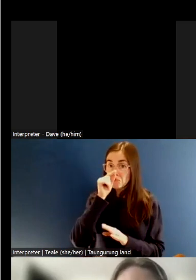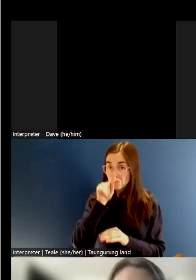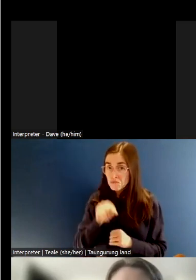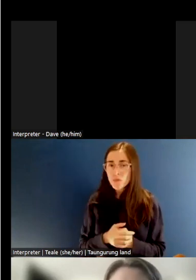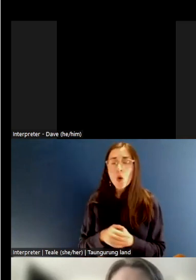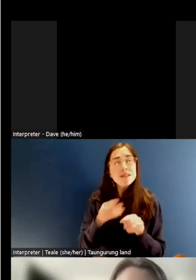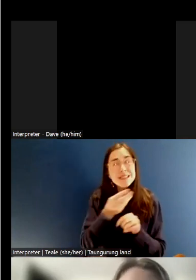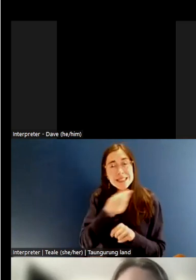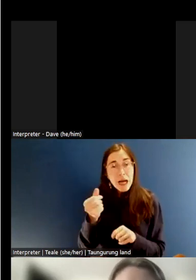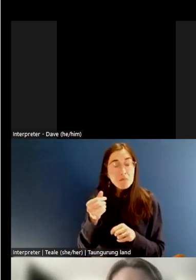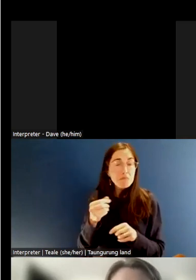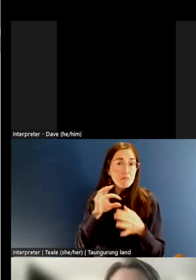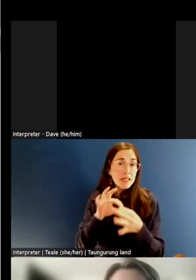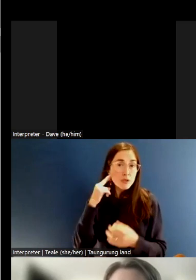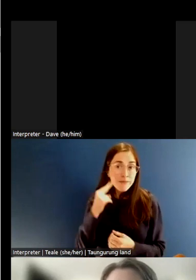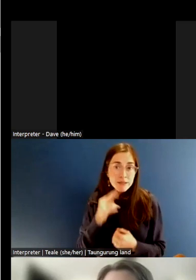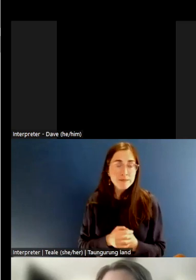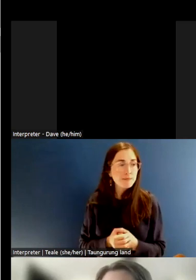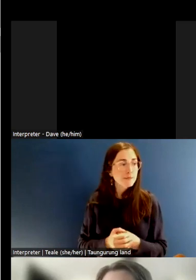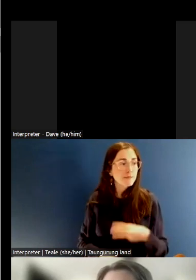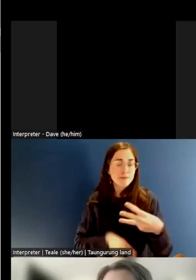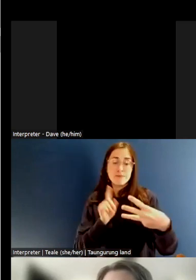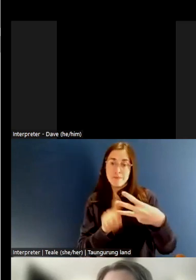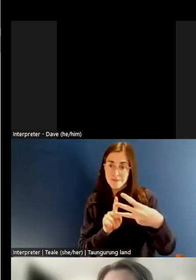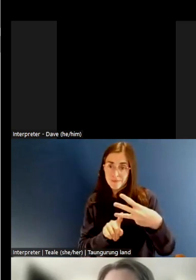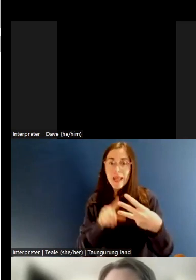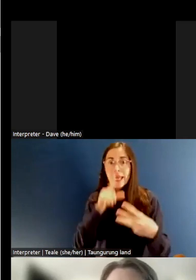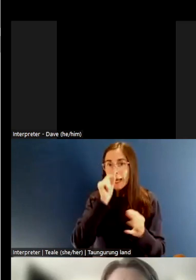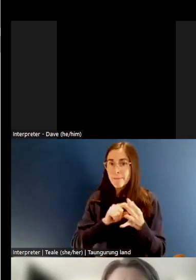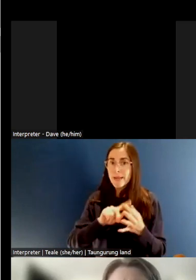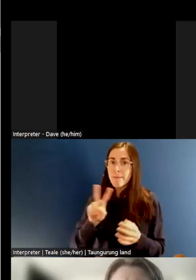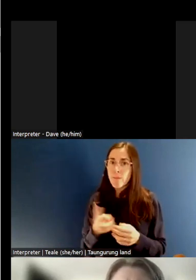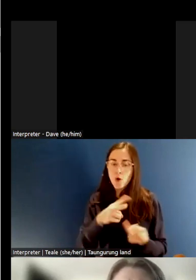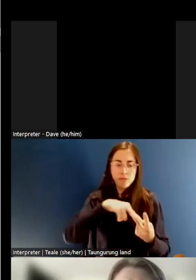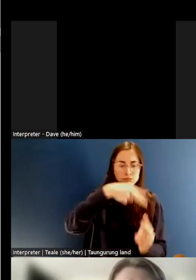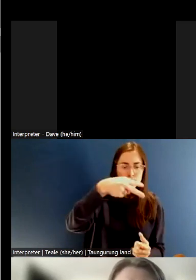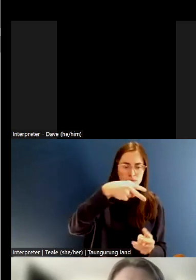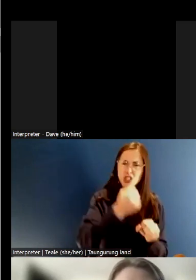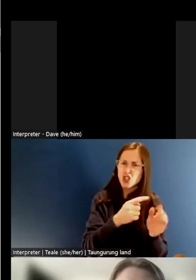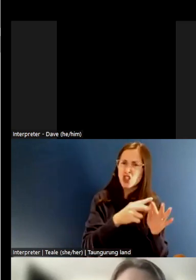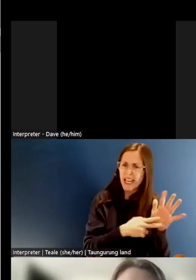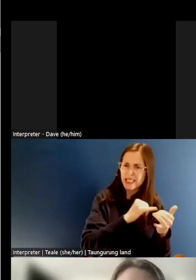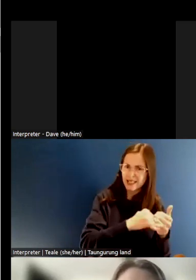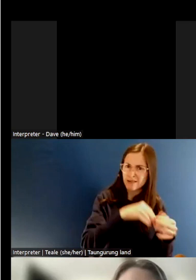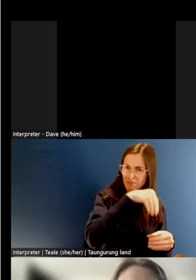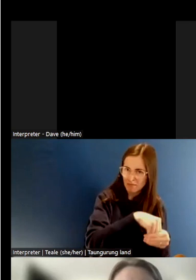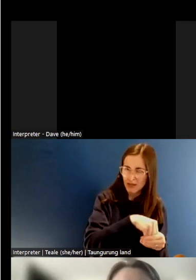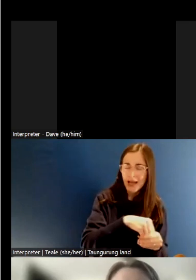And then the multifactorial is genetic and environmental factors and commonly known things are heart disease,